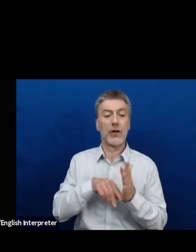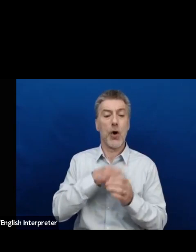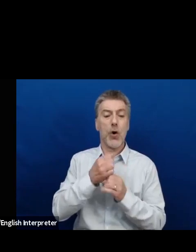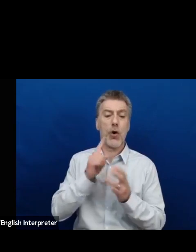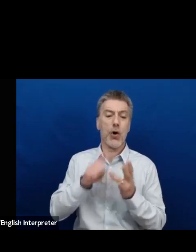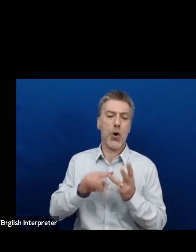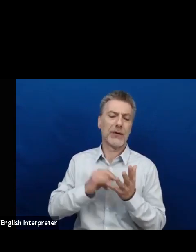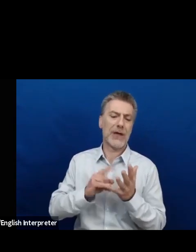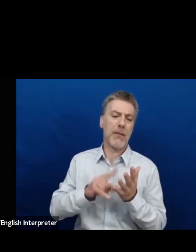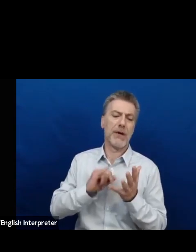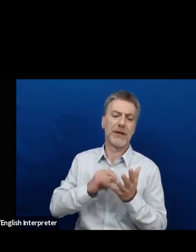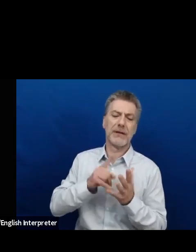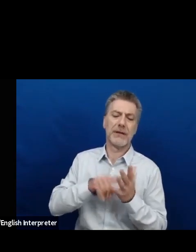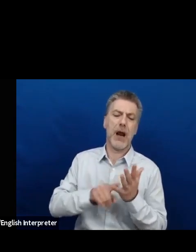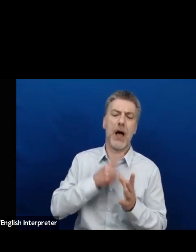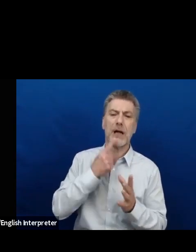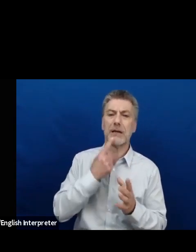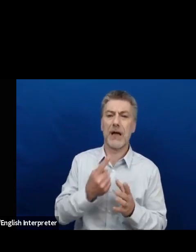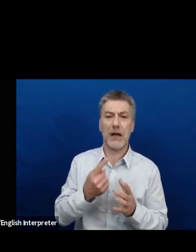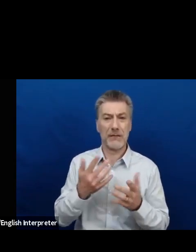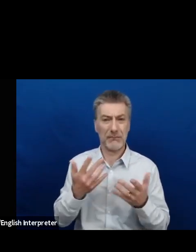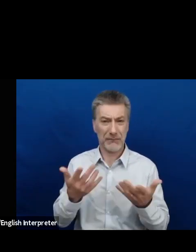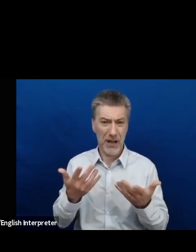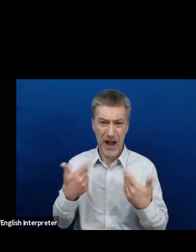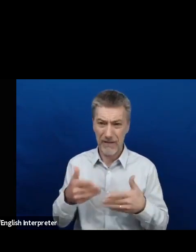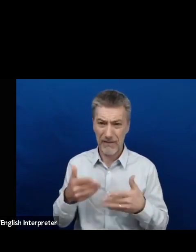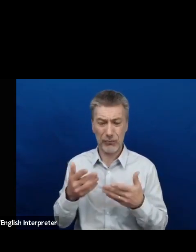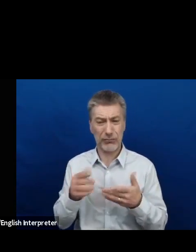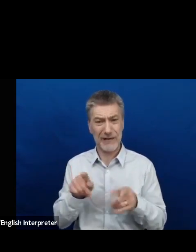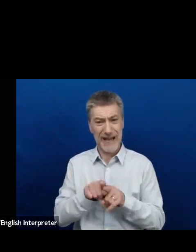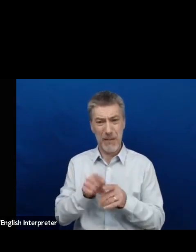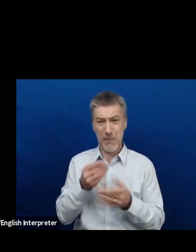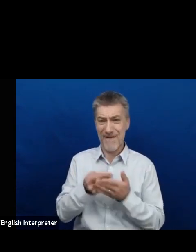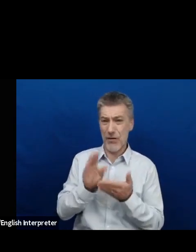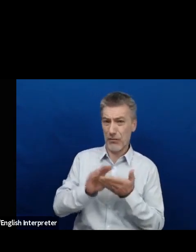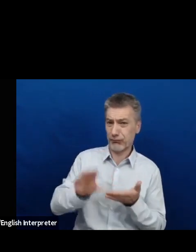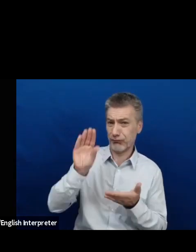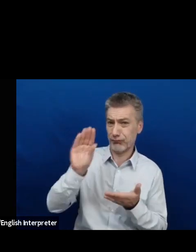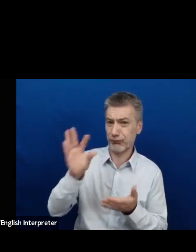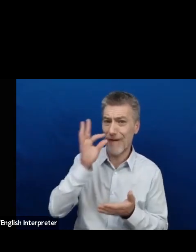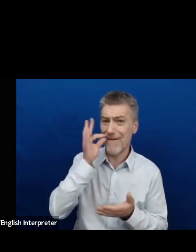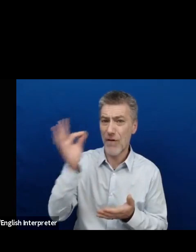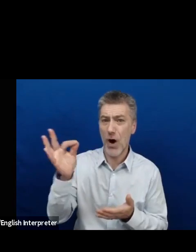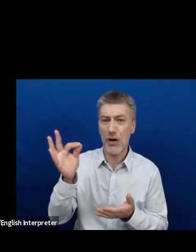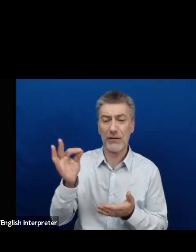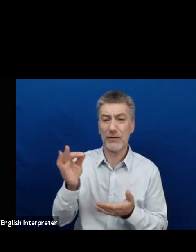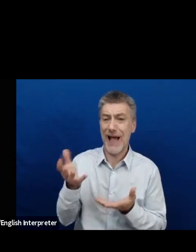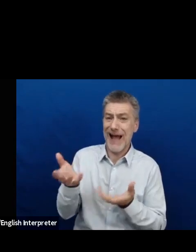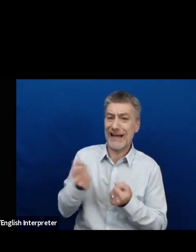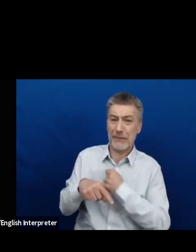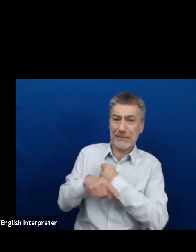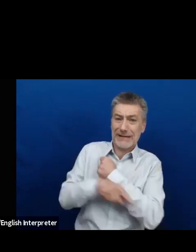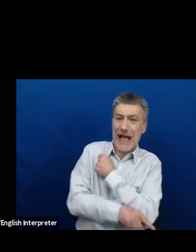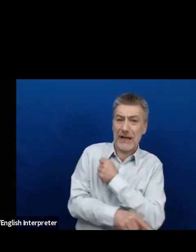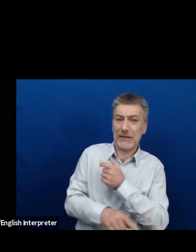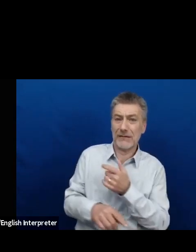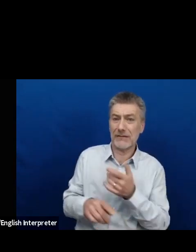unable to use their own funds to pay for development at home. In a similar manner